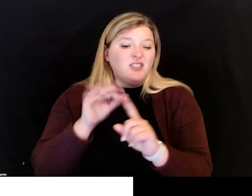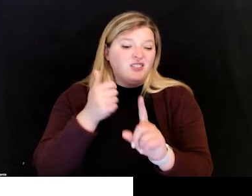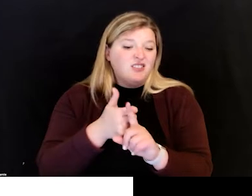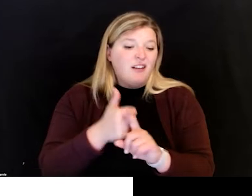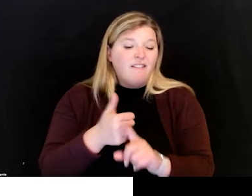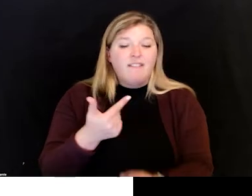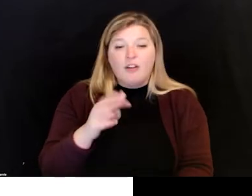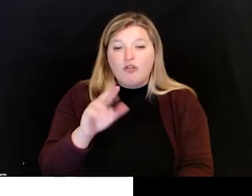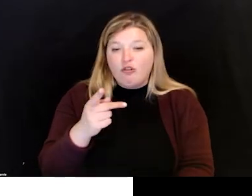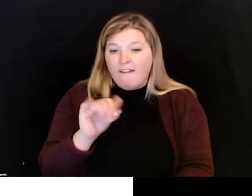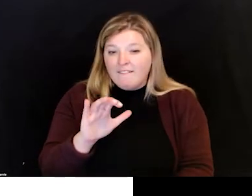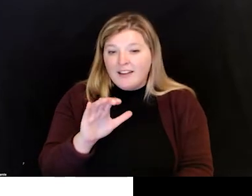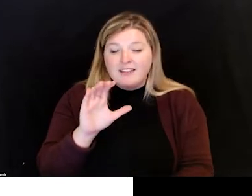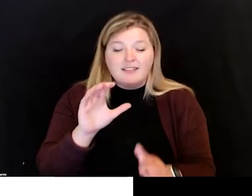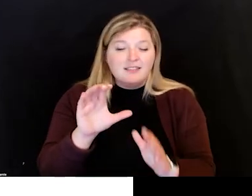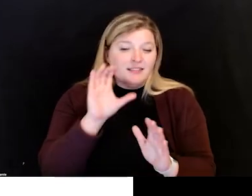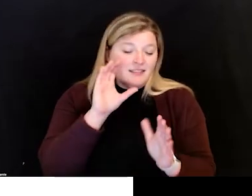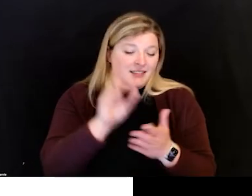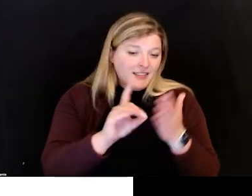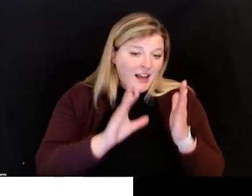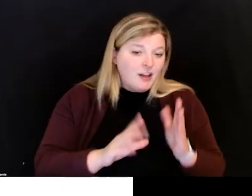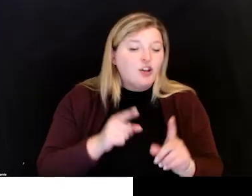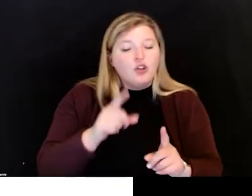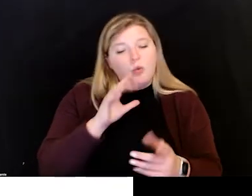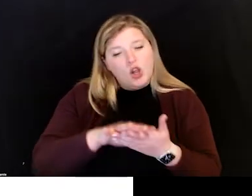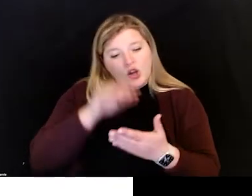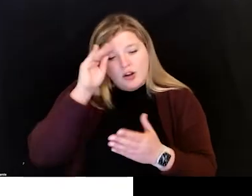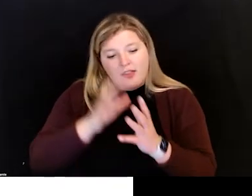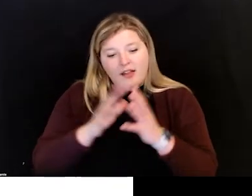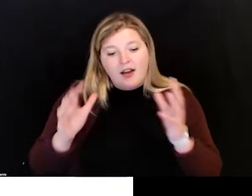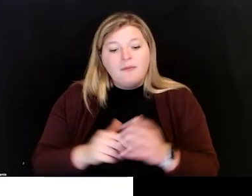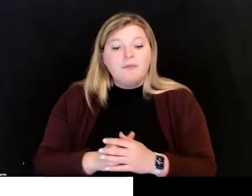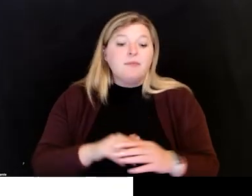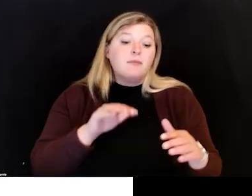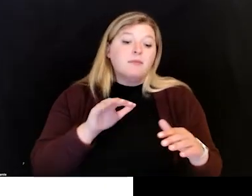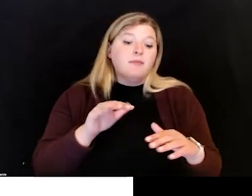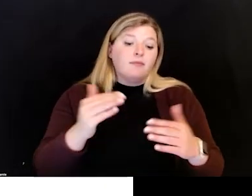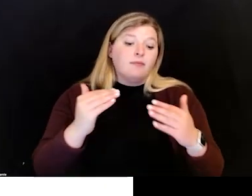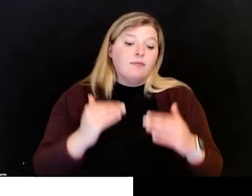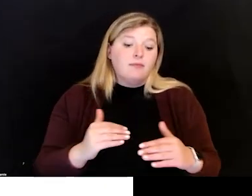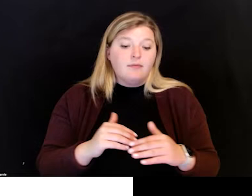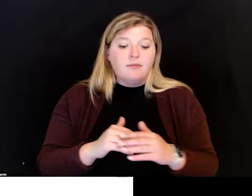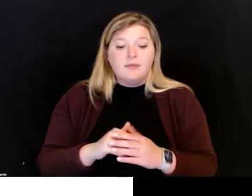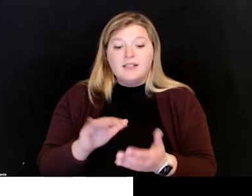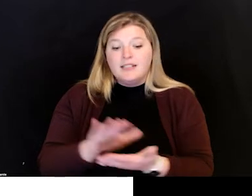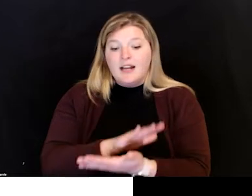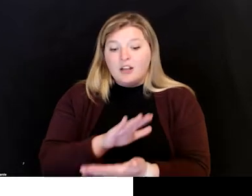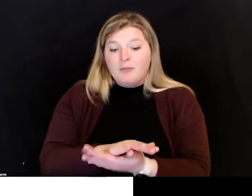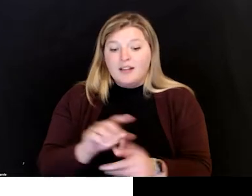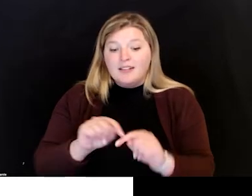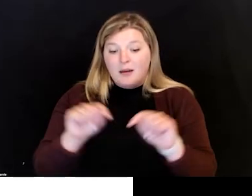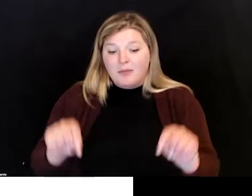you're going to learn a lot. Accessible document templates are a great resource. The Office of Accessibility website